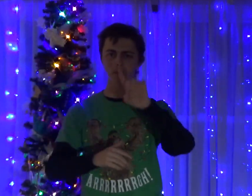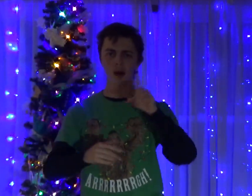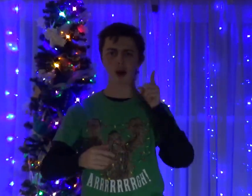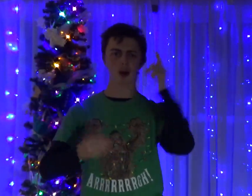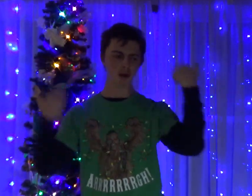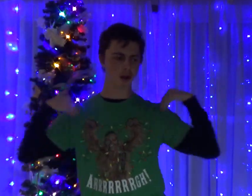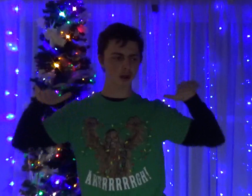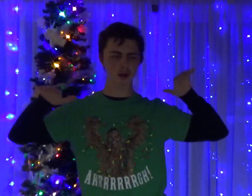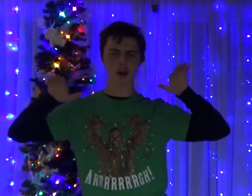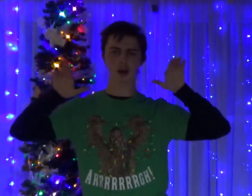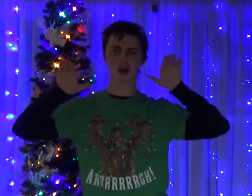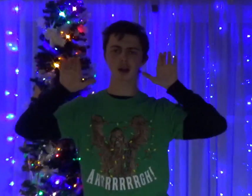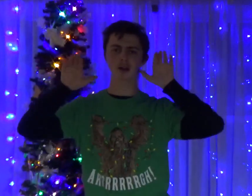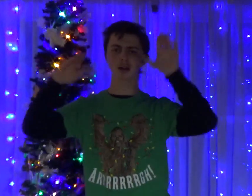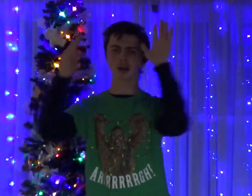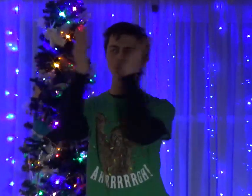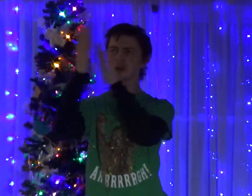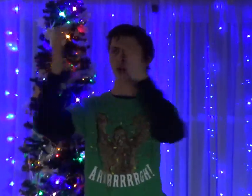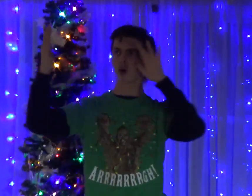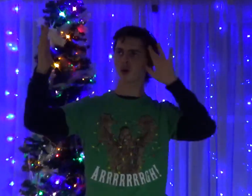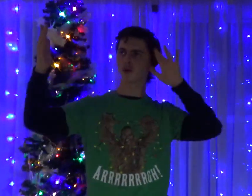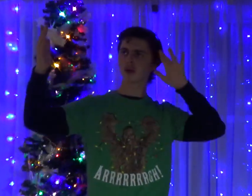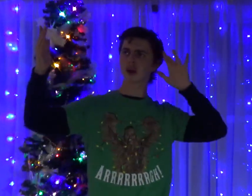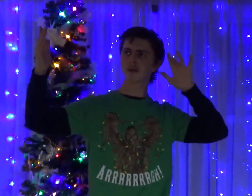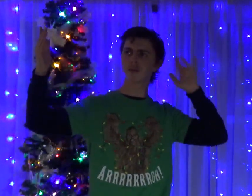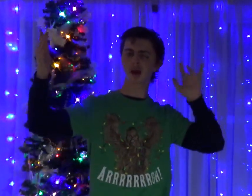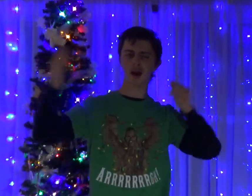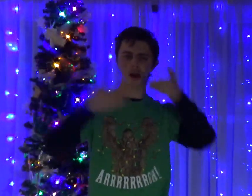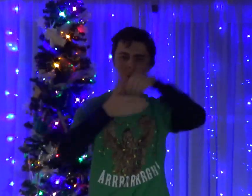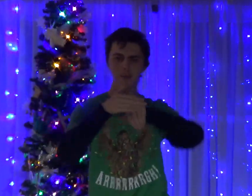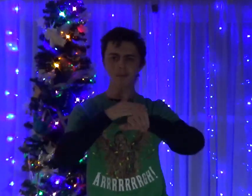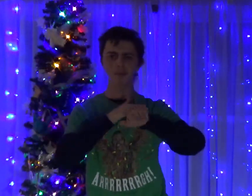Mild He lays His glory by,